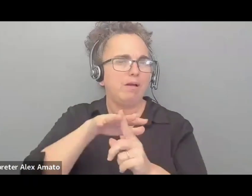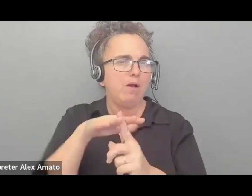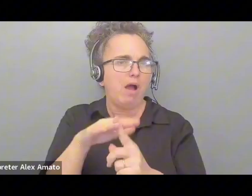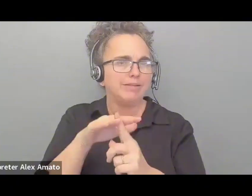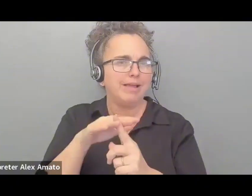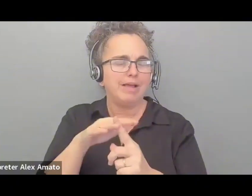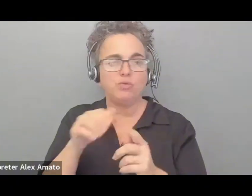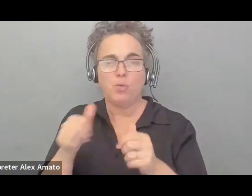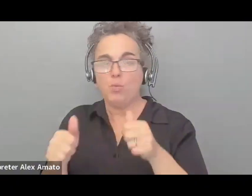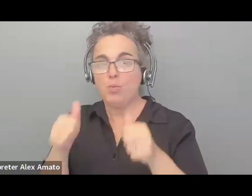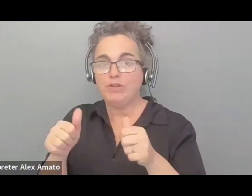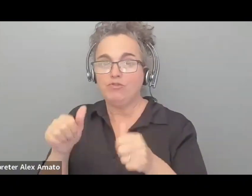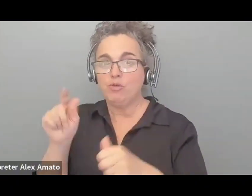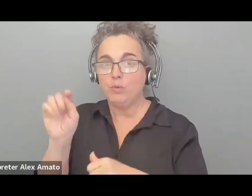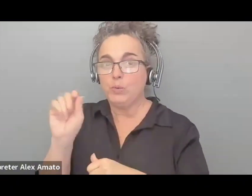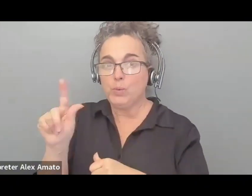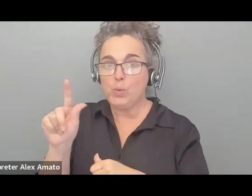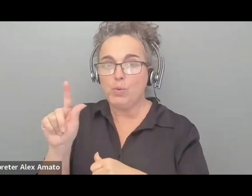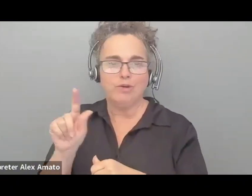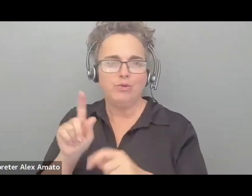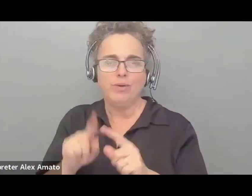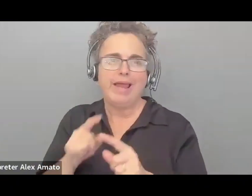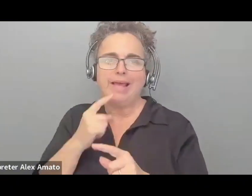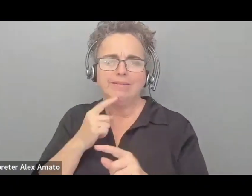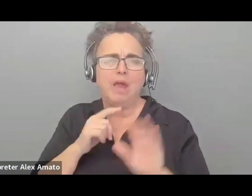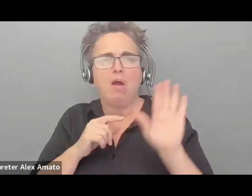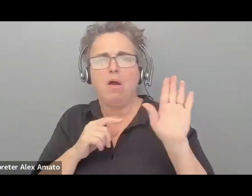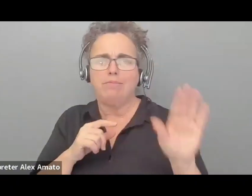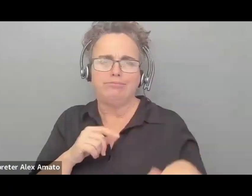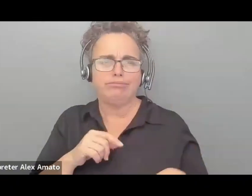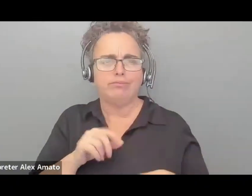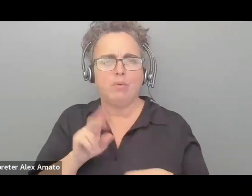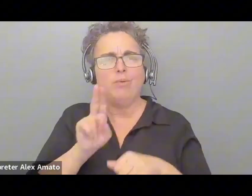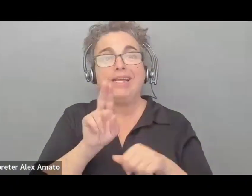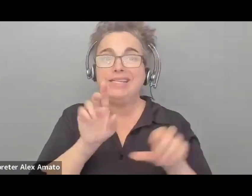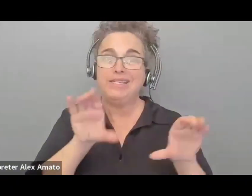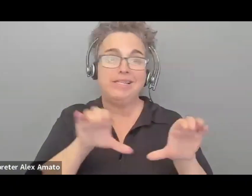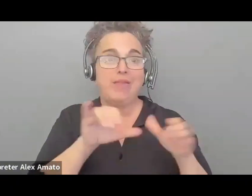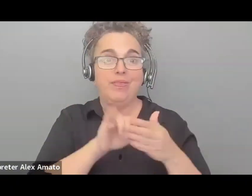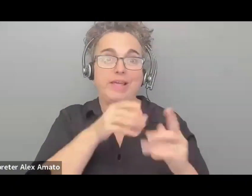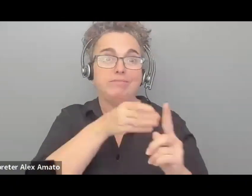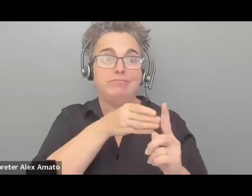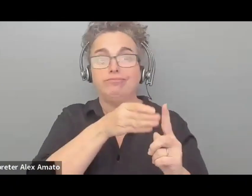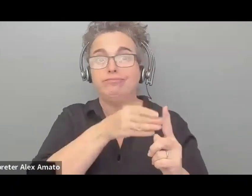And you can't just be like, well we did that in the past so we're gonna keep doing this thing right over and over.